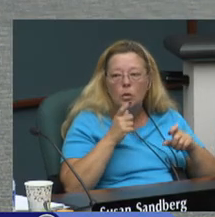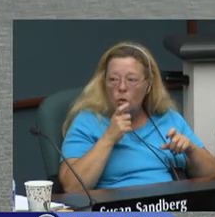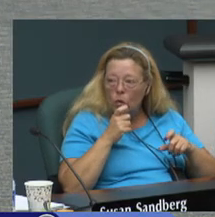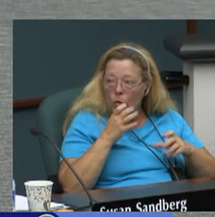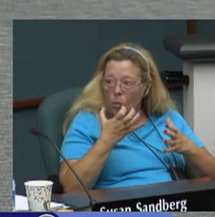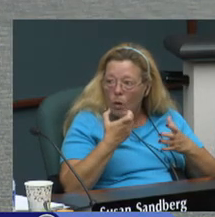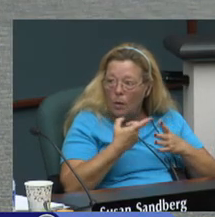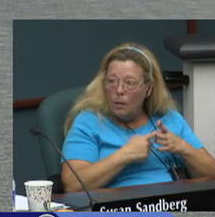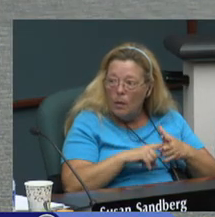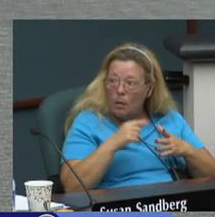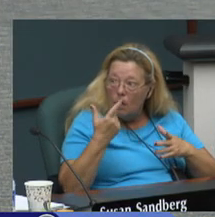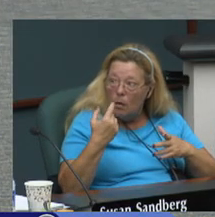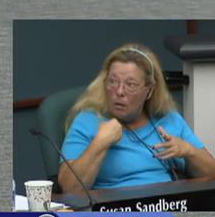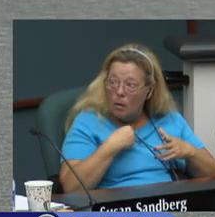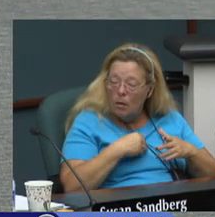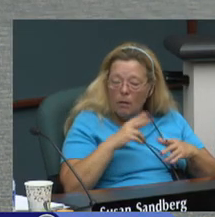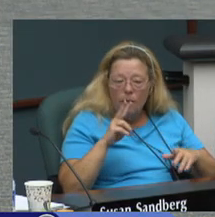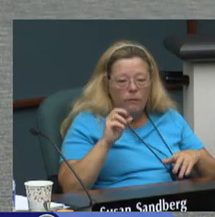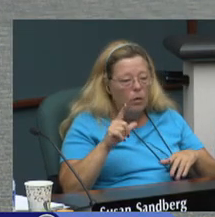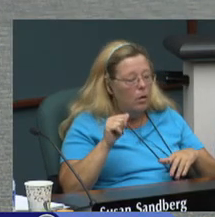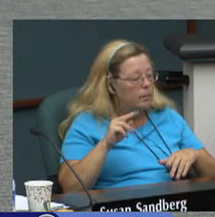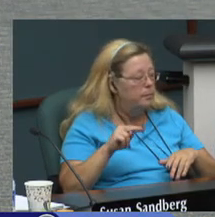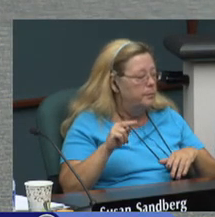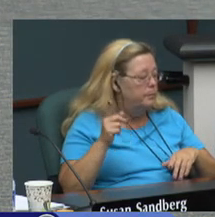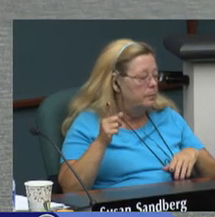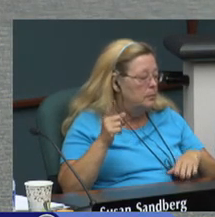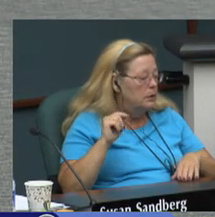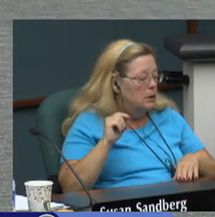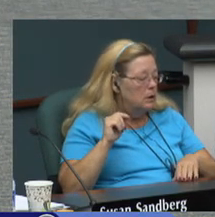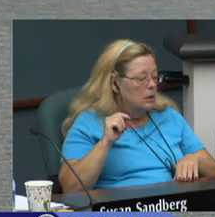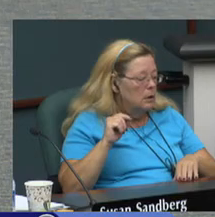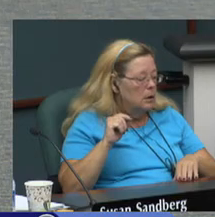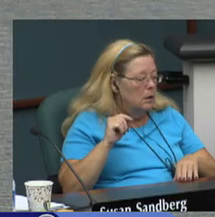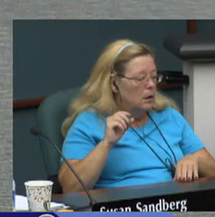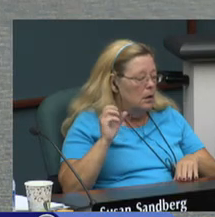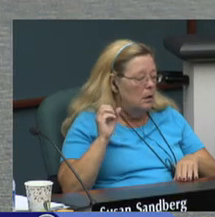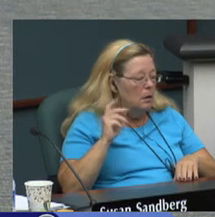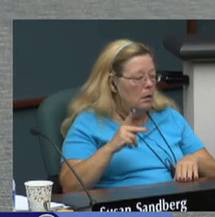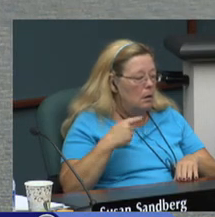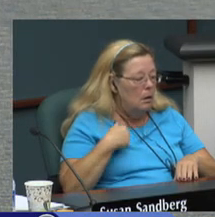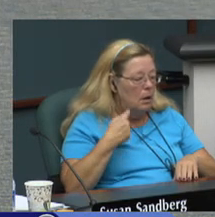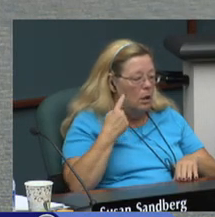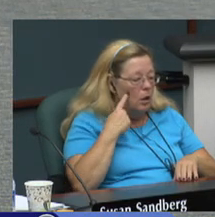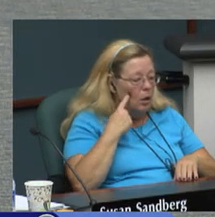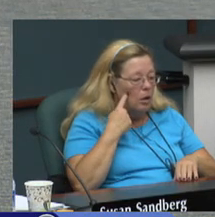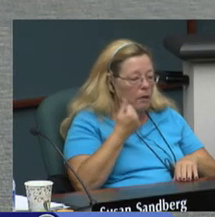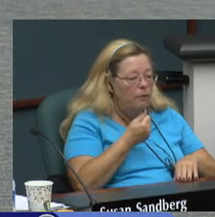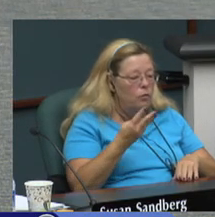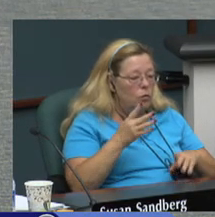councilmember Valen okay I heard a number of questions I think we'll get to